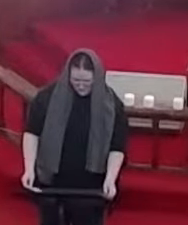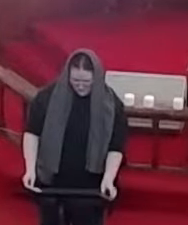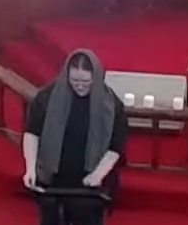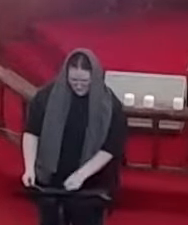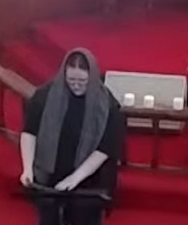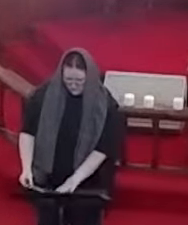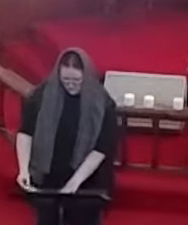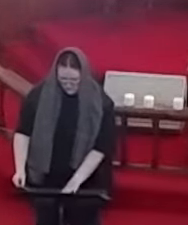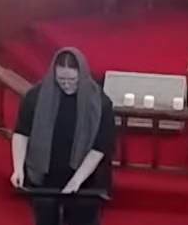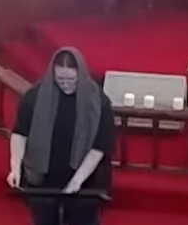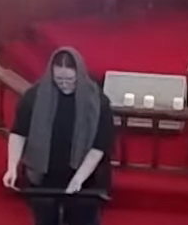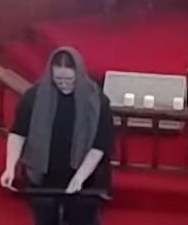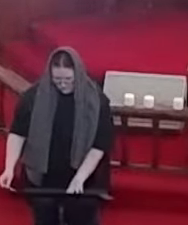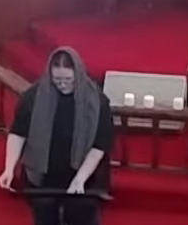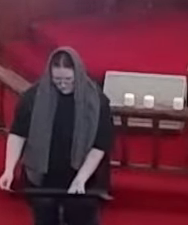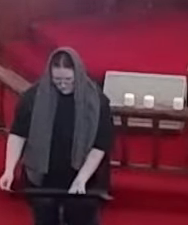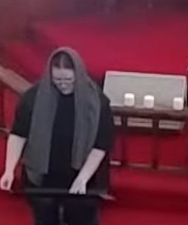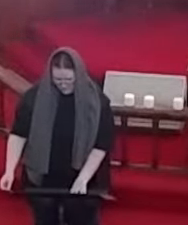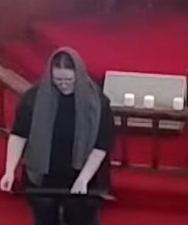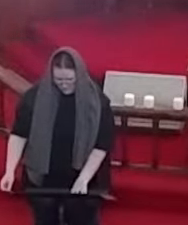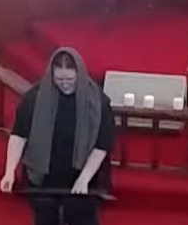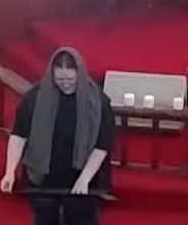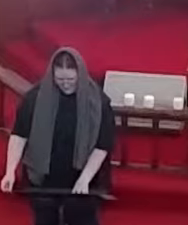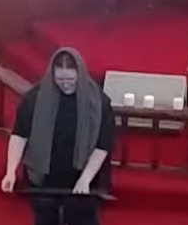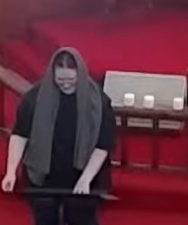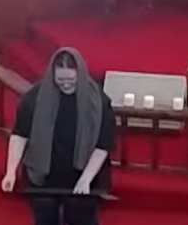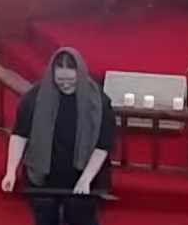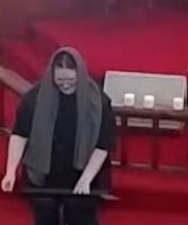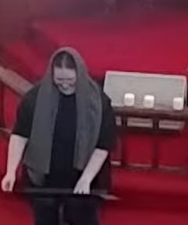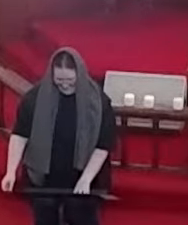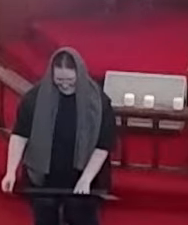Sophia is deaf, although she read my lips just now when I spoke to her.